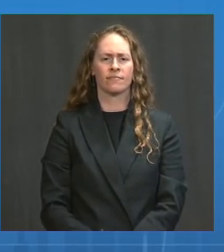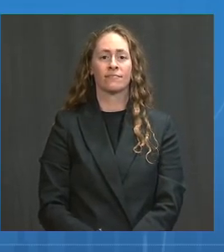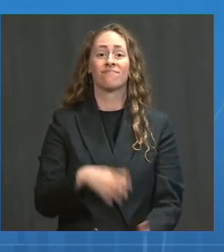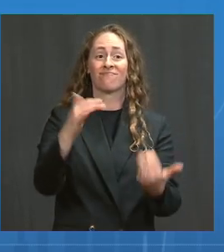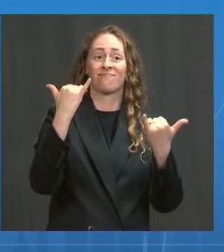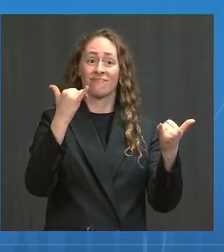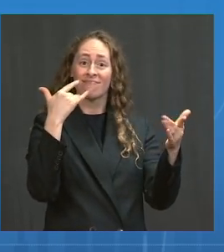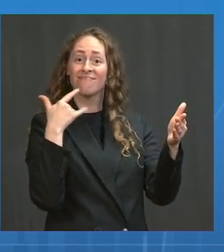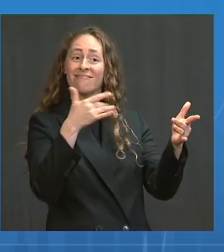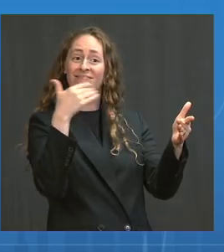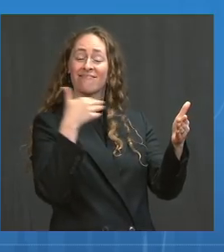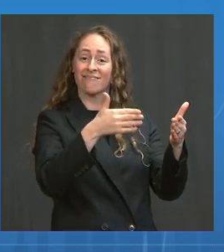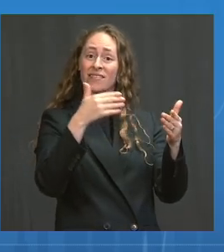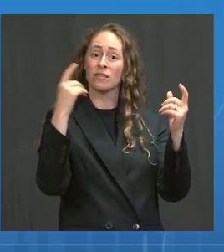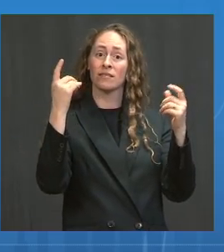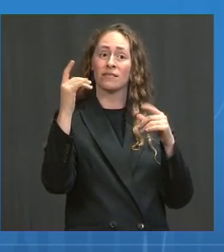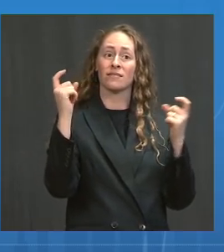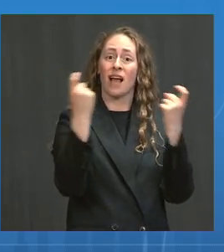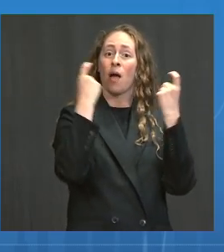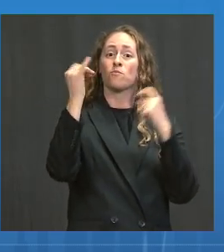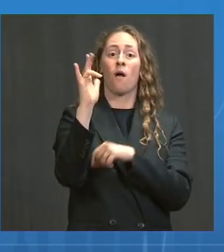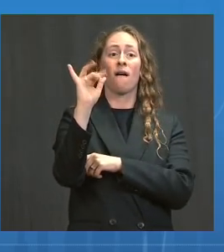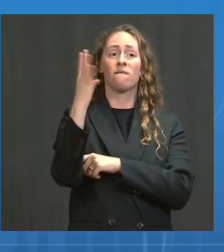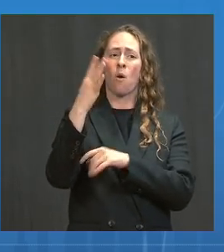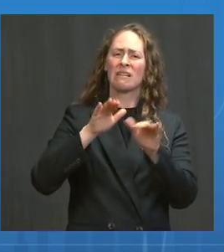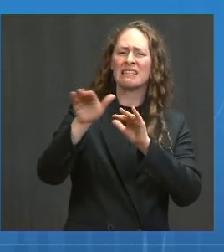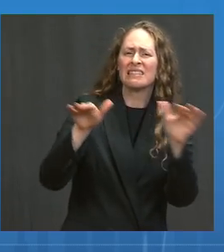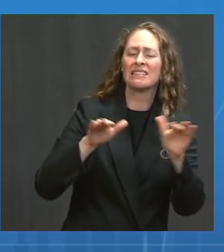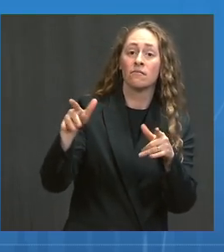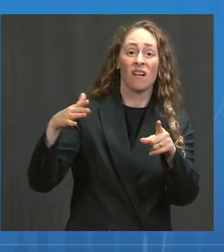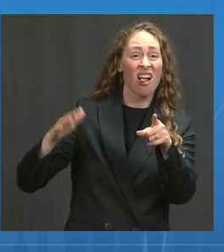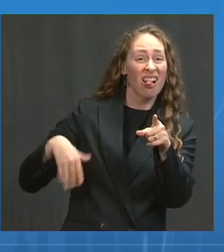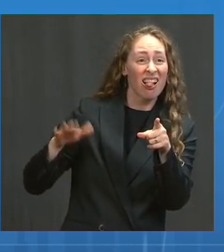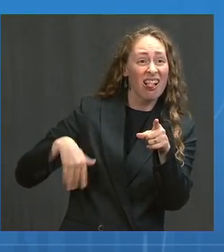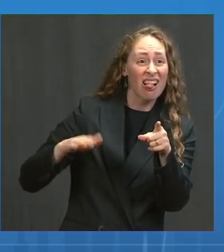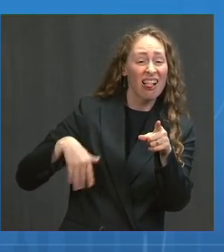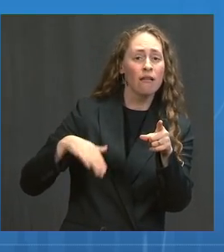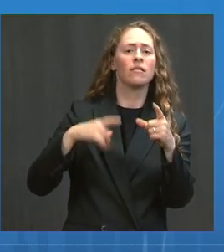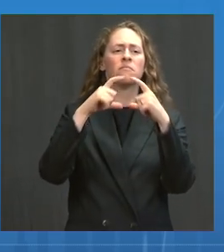to protect themselves by wearing a mask and avoiding crowds to prevent transmission and illness.